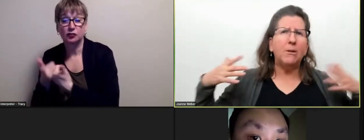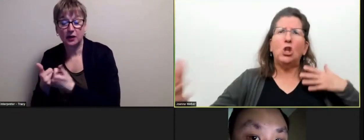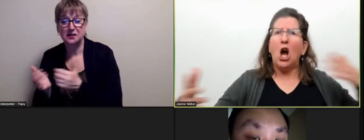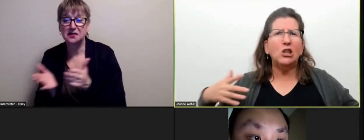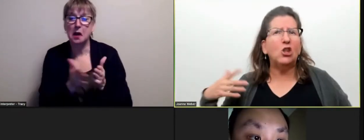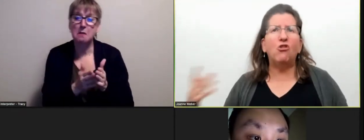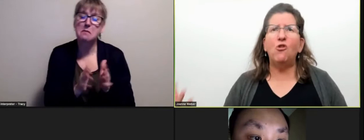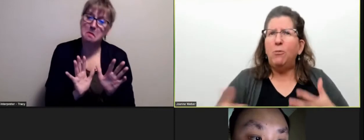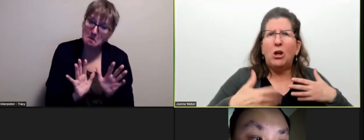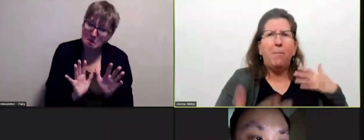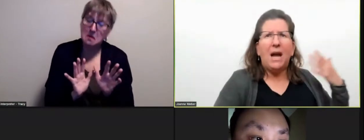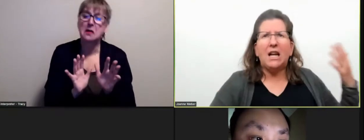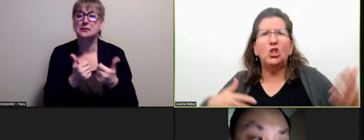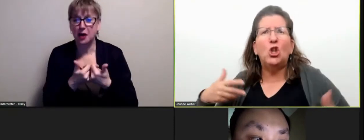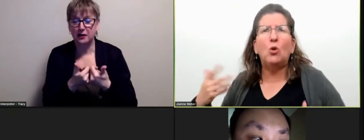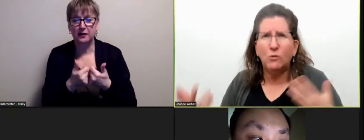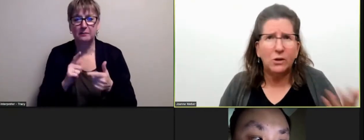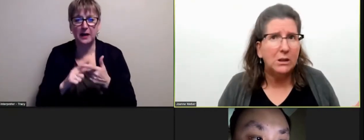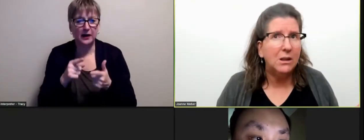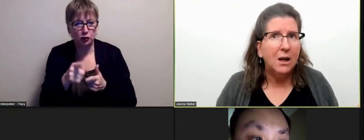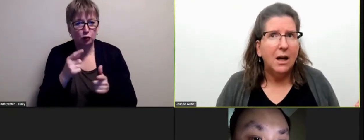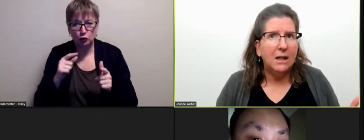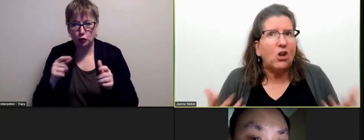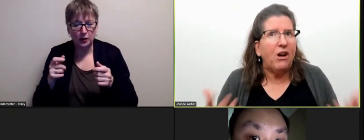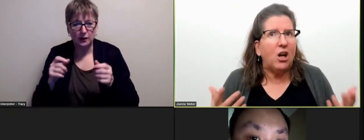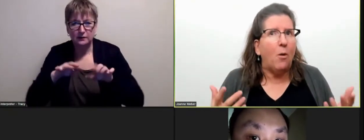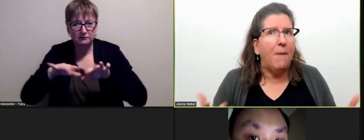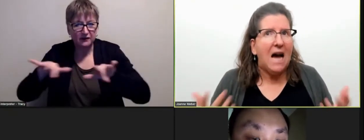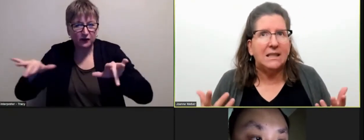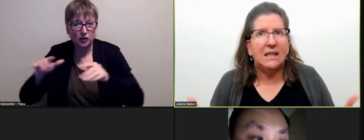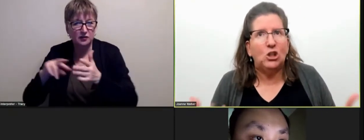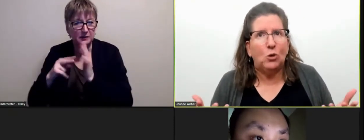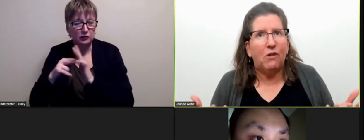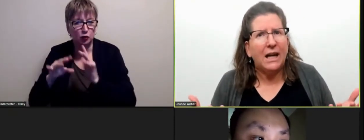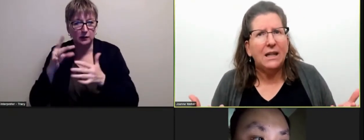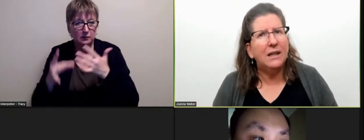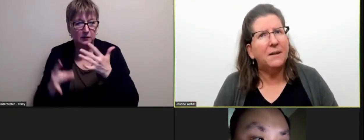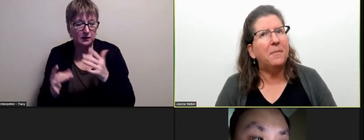They were much larger groups, you could pick and choose. It's a critical mass issue, right?